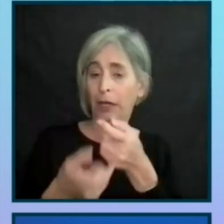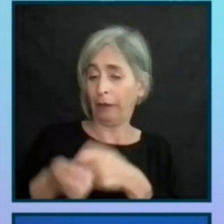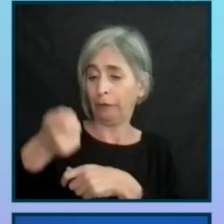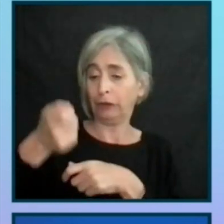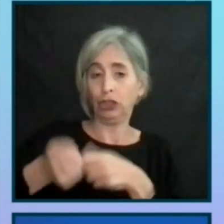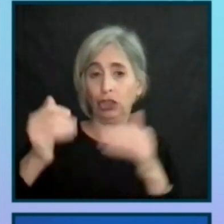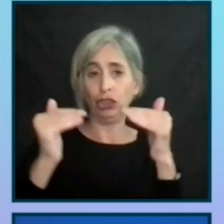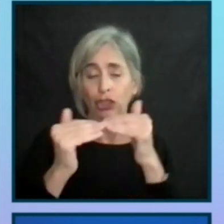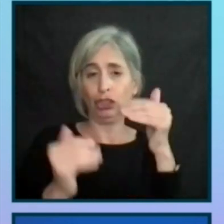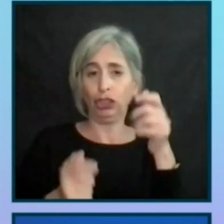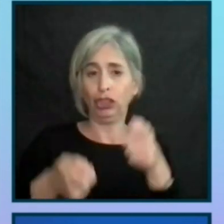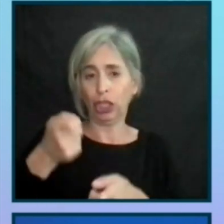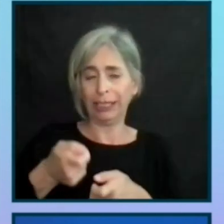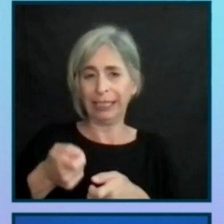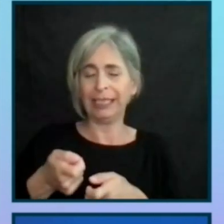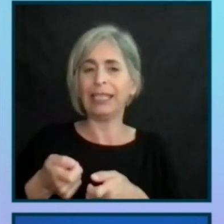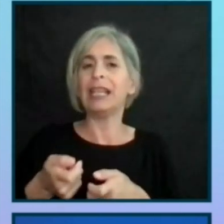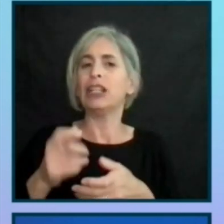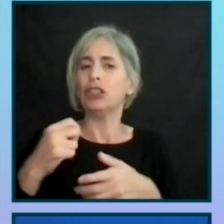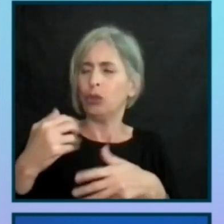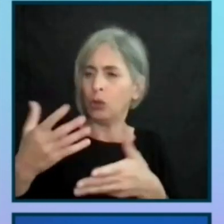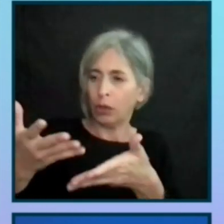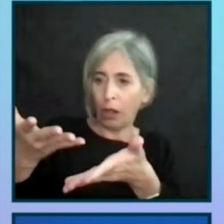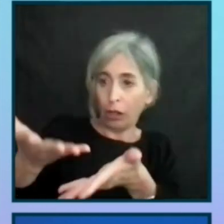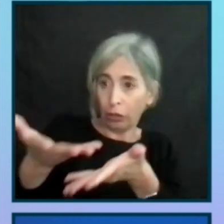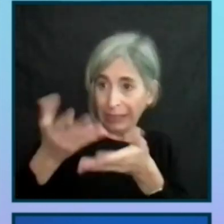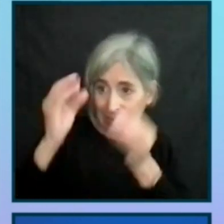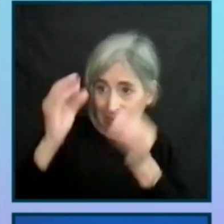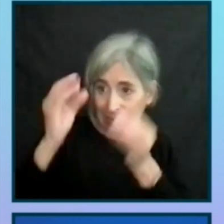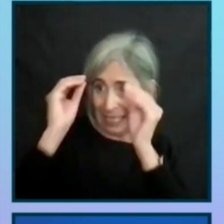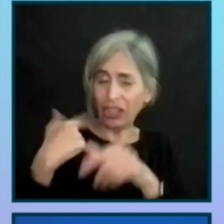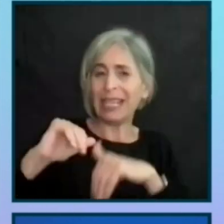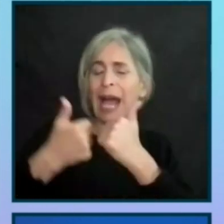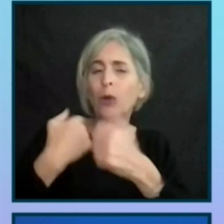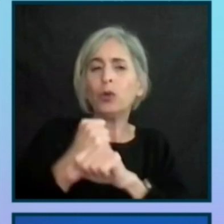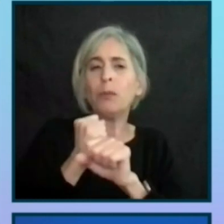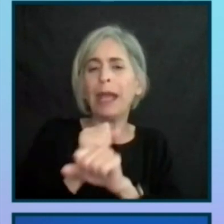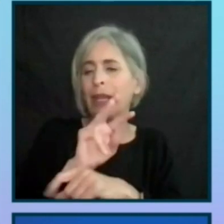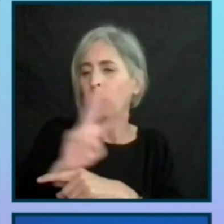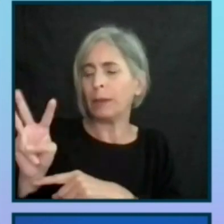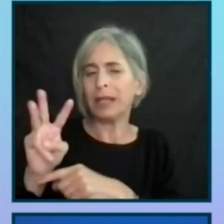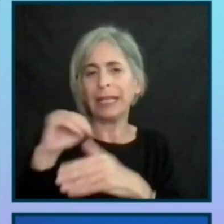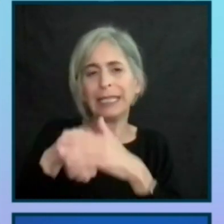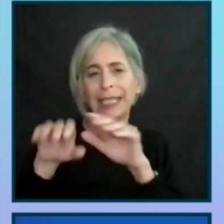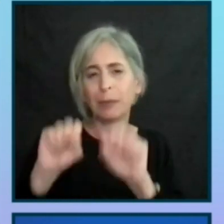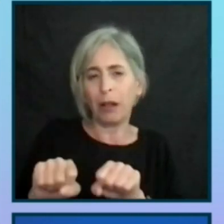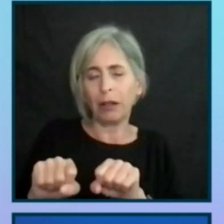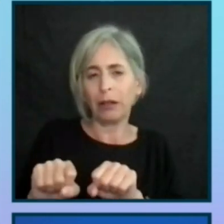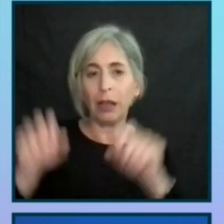on how to make a website or app accessible. President Obama promised to do it